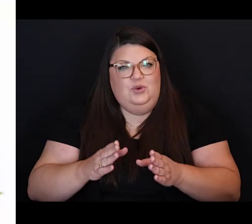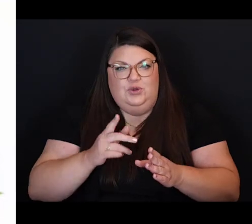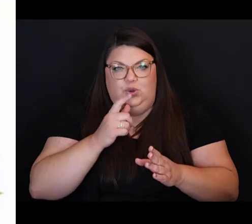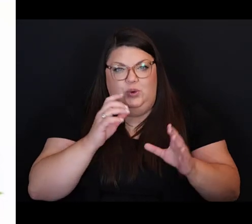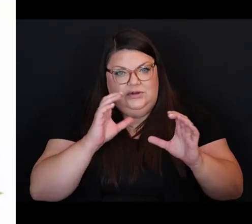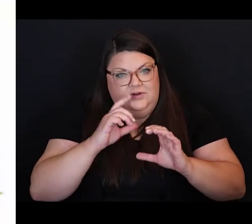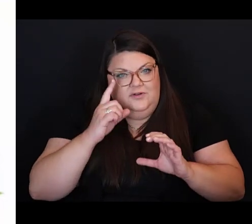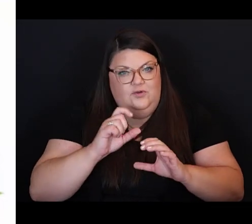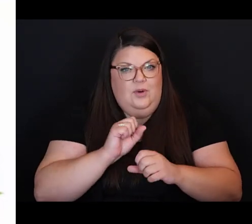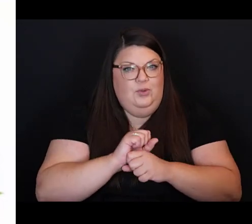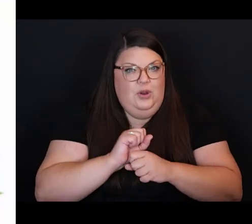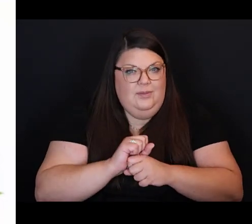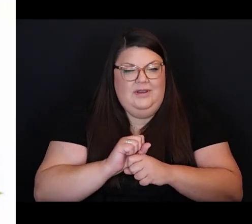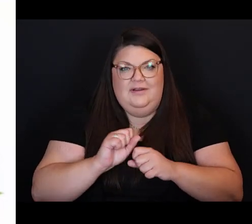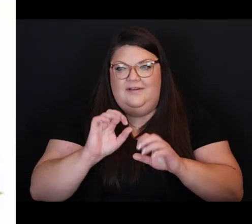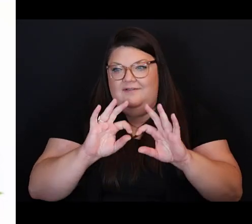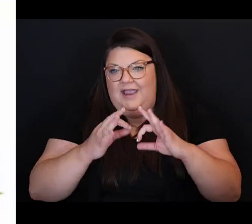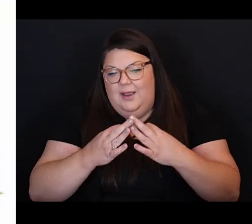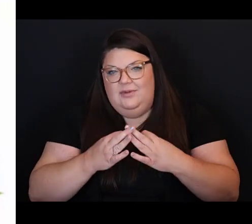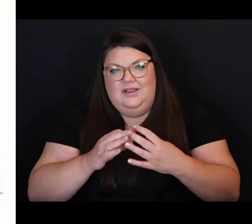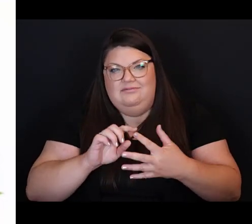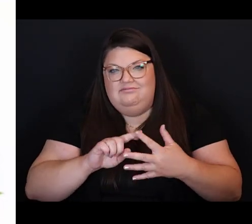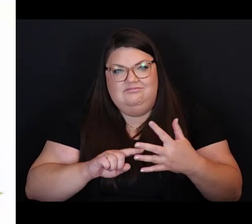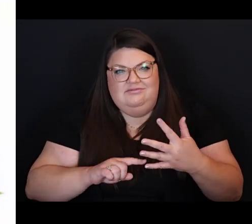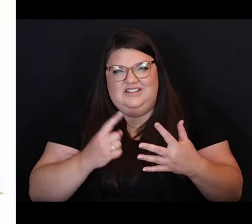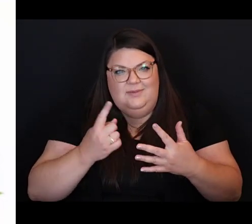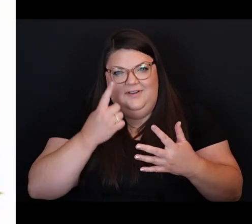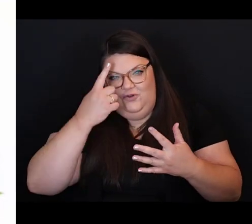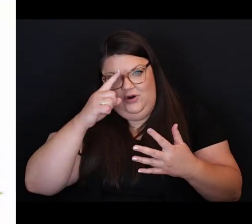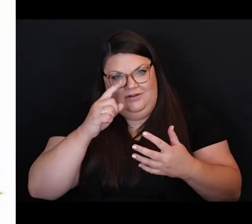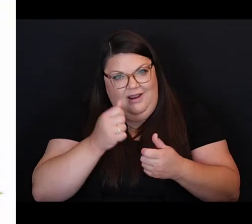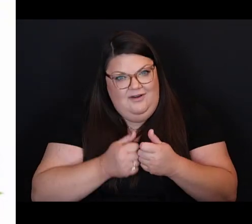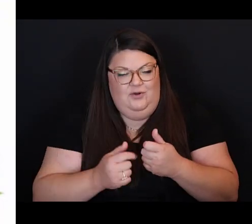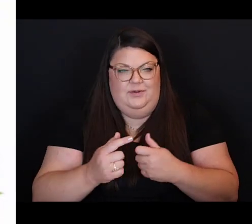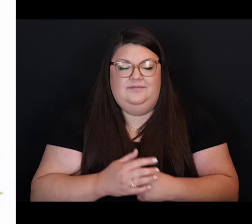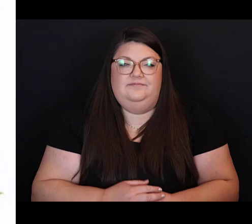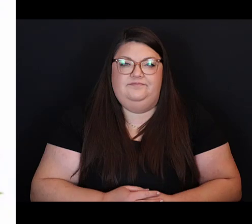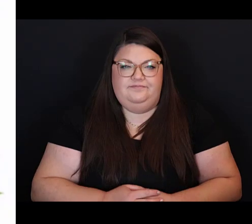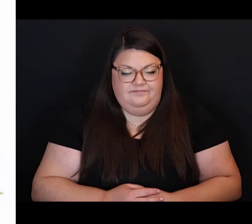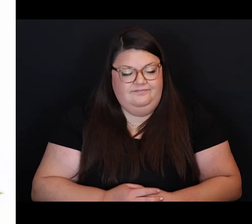are seeking employment, families—there's just a little something for everyone. Can you tell